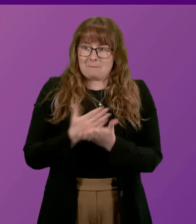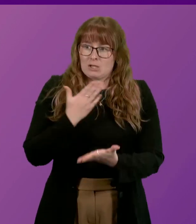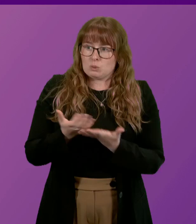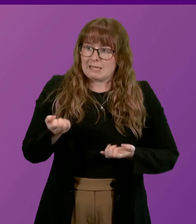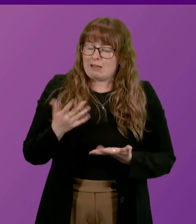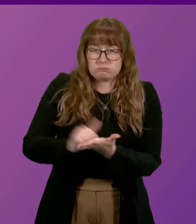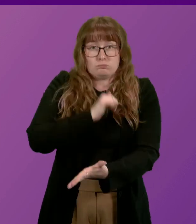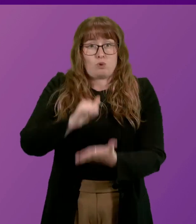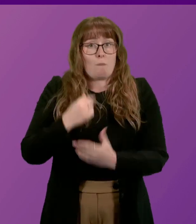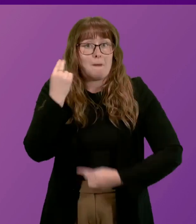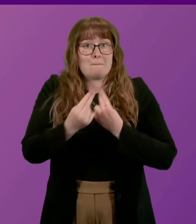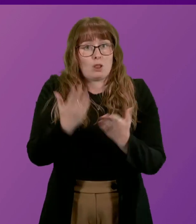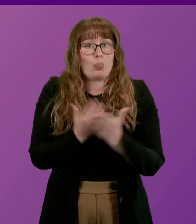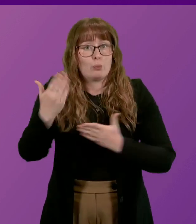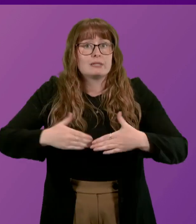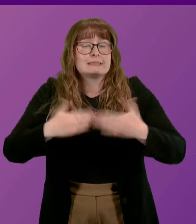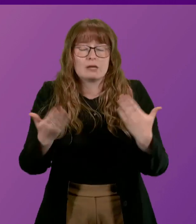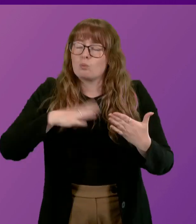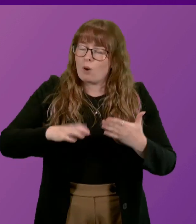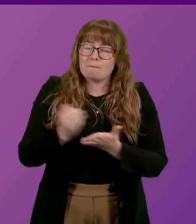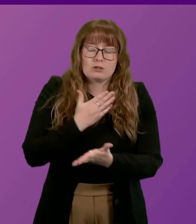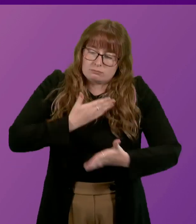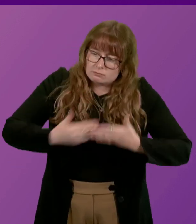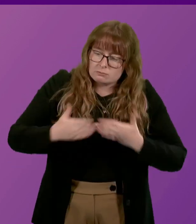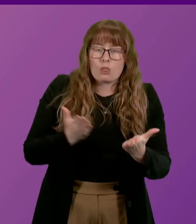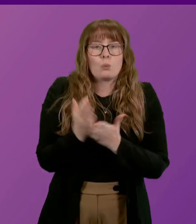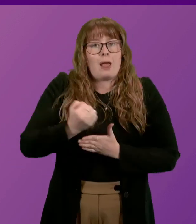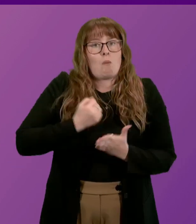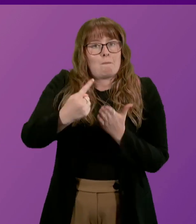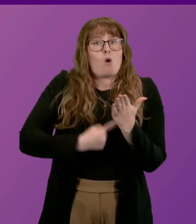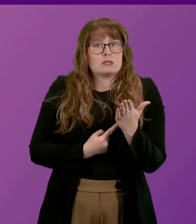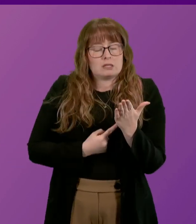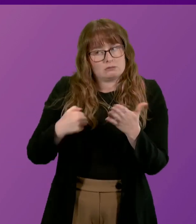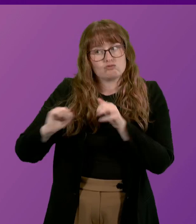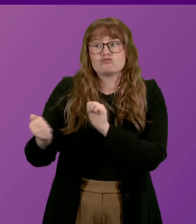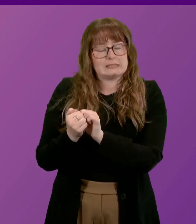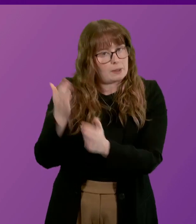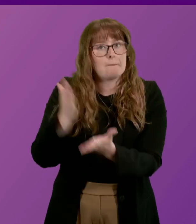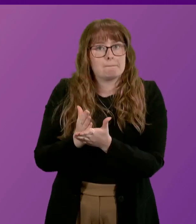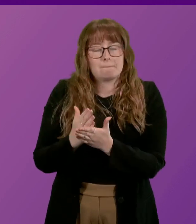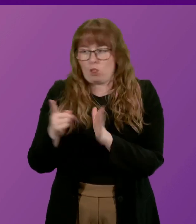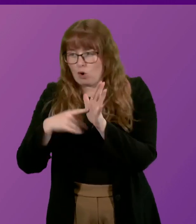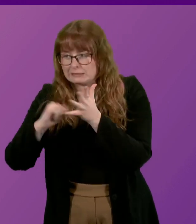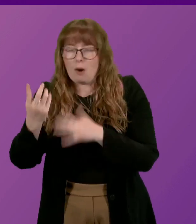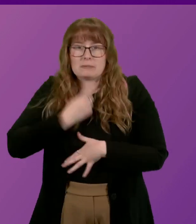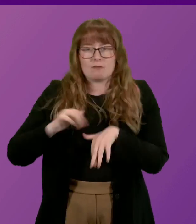solid meal during the day is addressed as part of the Government’s policy programme, so there is no disagreement between Lorna Slater and me on that question.